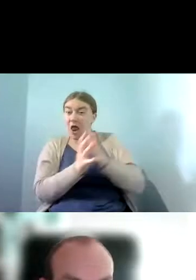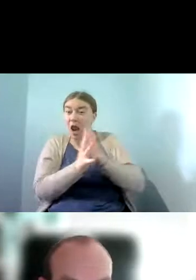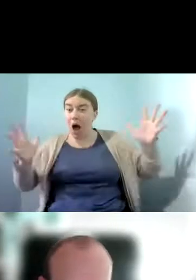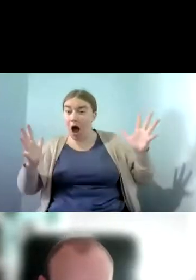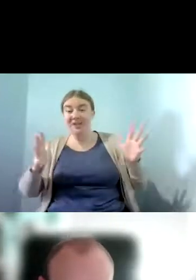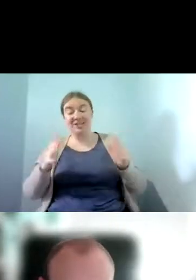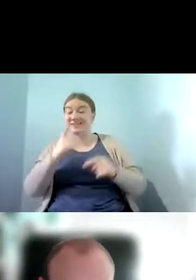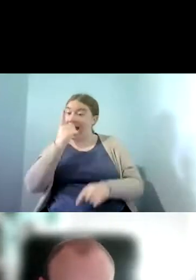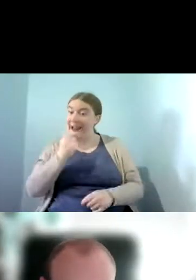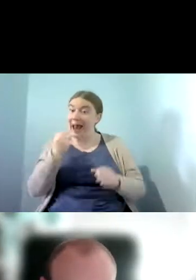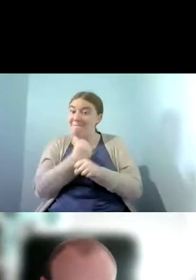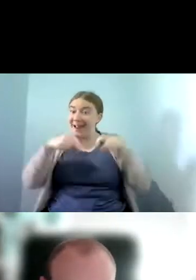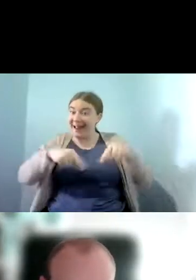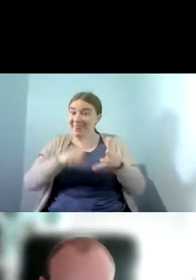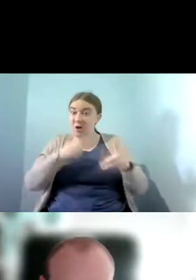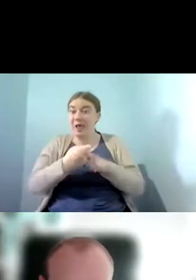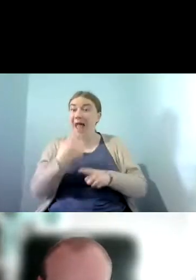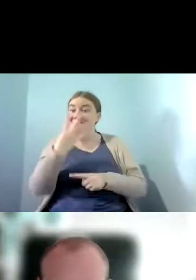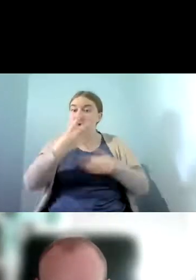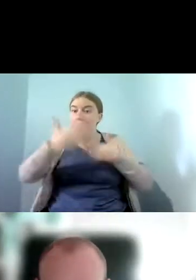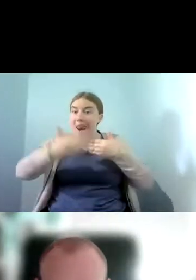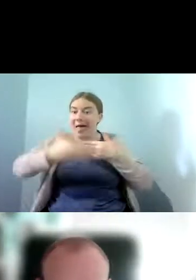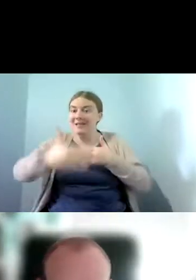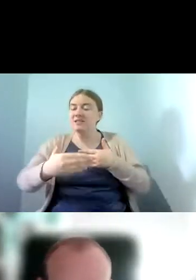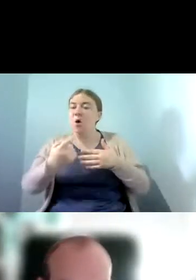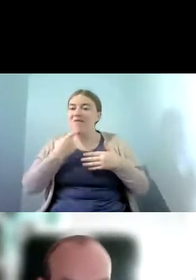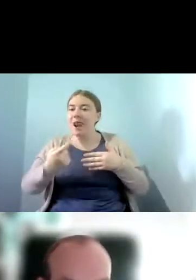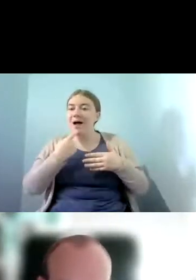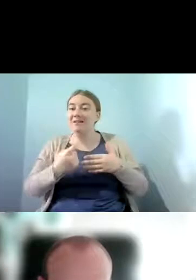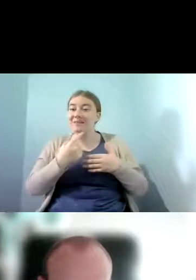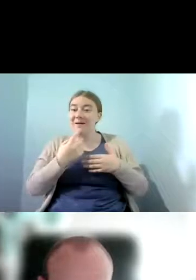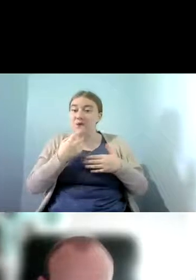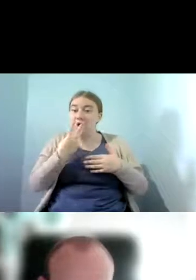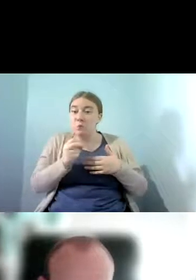four laminations of glass each 20 millimeters thick and having a total weight of one ton